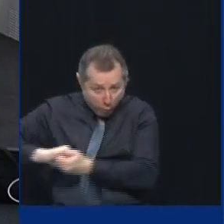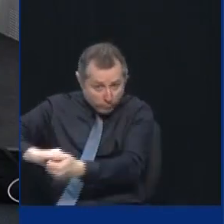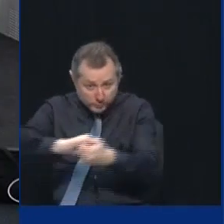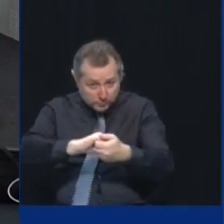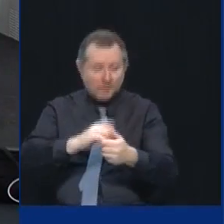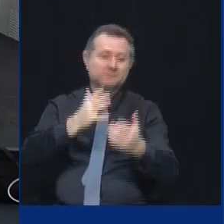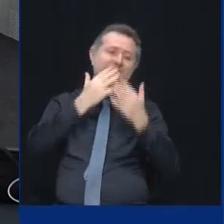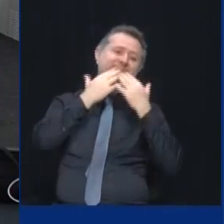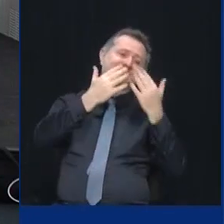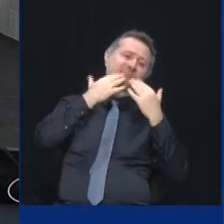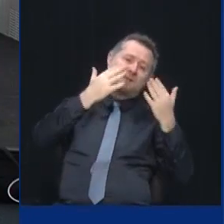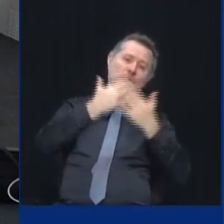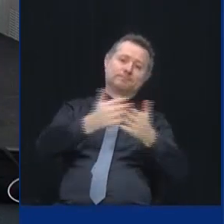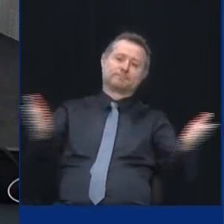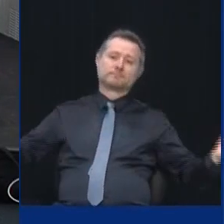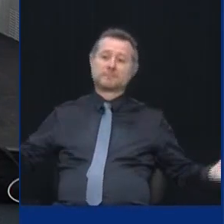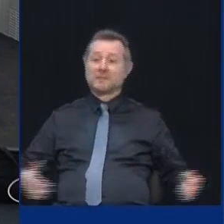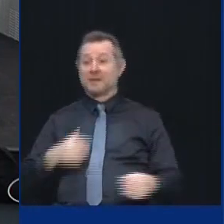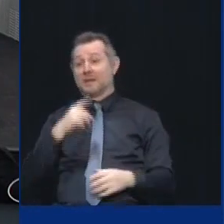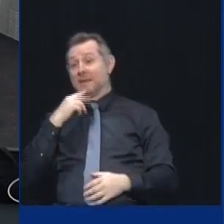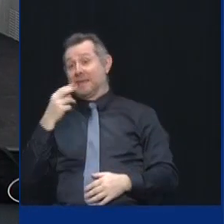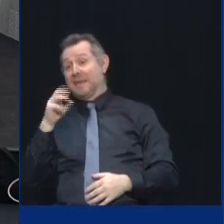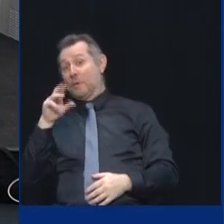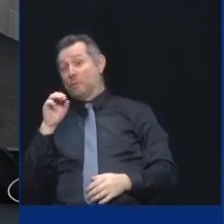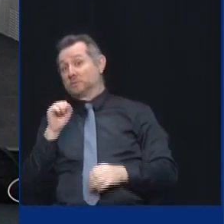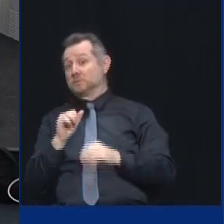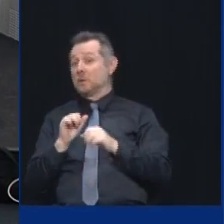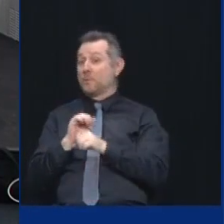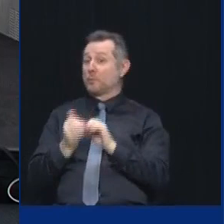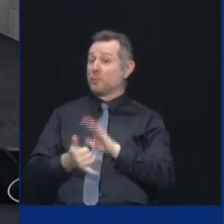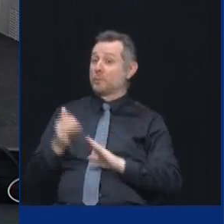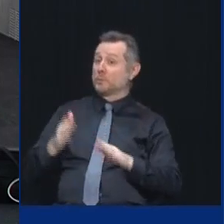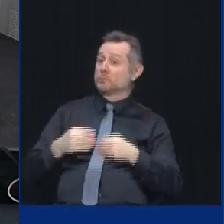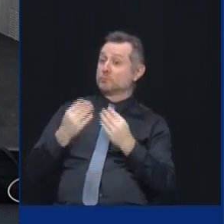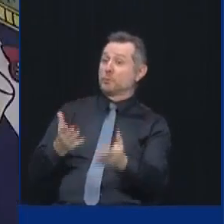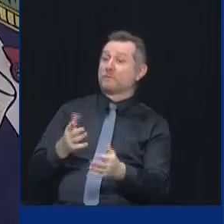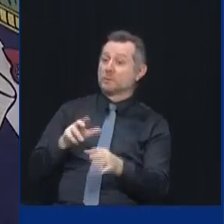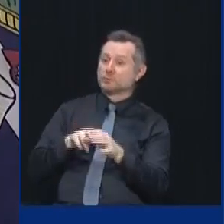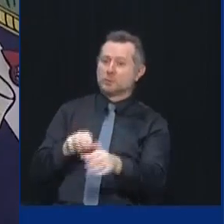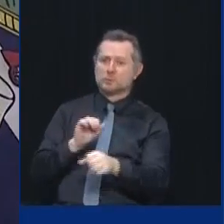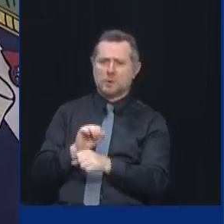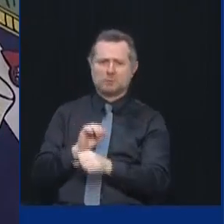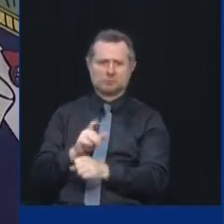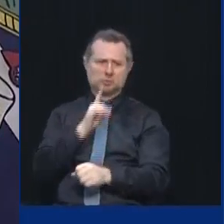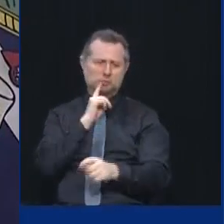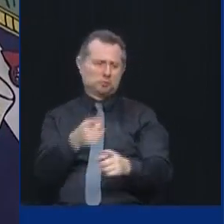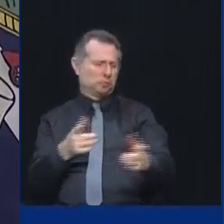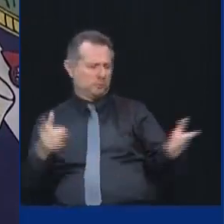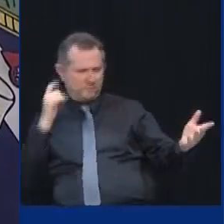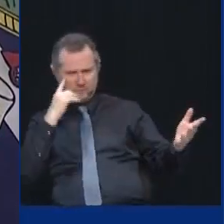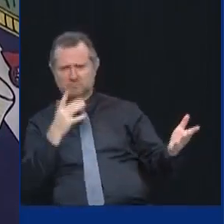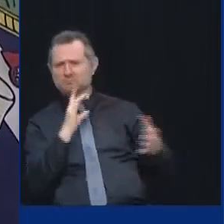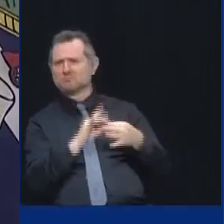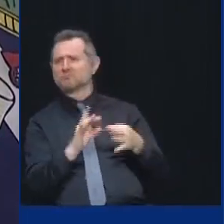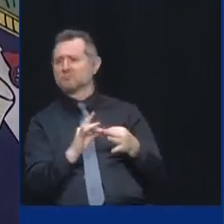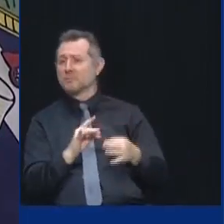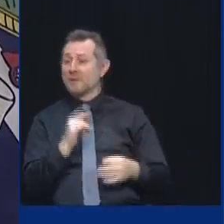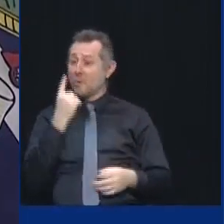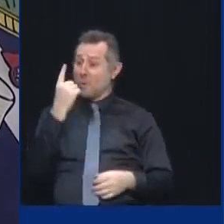ALL. I'M CONFIDENT WE WILL EMERGE STRONGER AND BETTER IF WE ALL PULL TOGETHER. THANK YOU. WELL SAID.